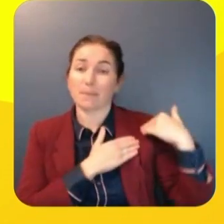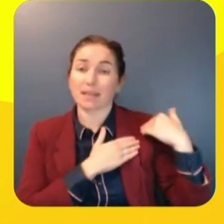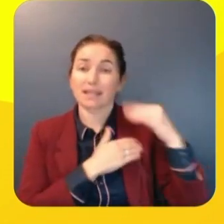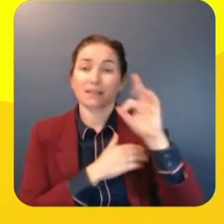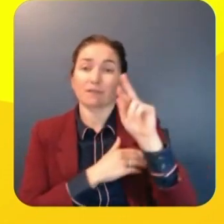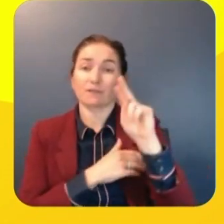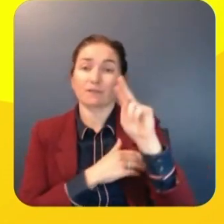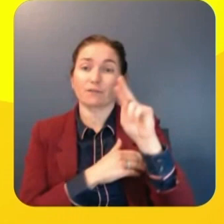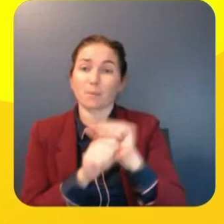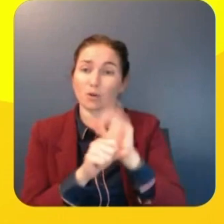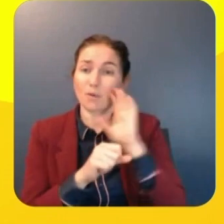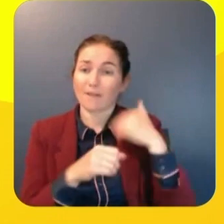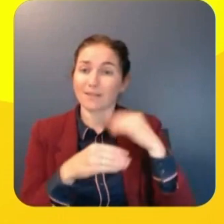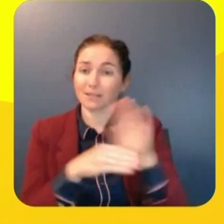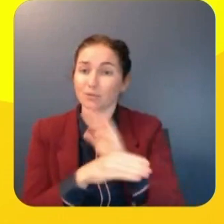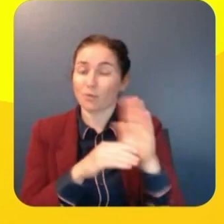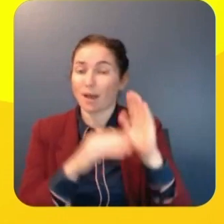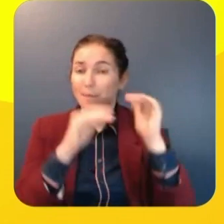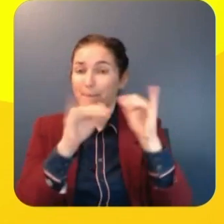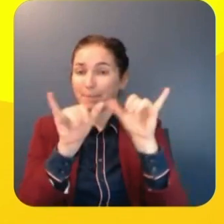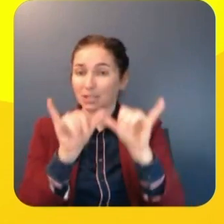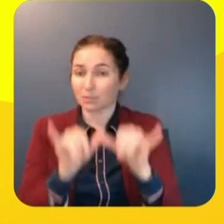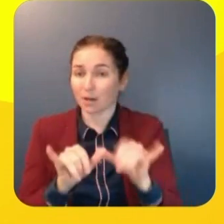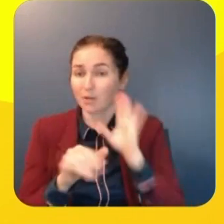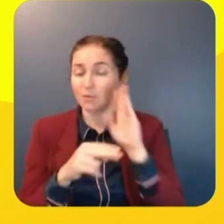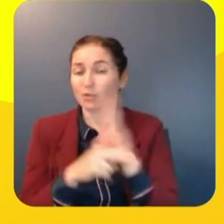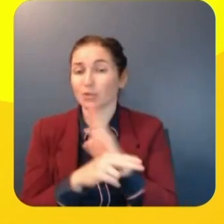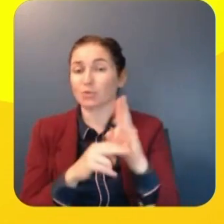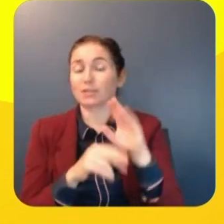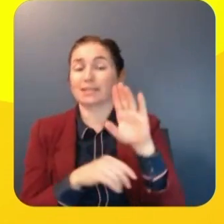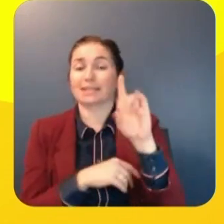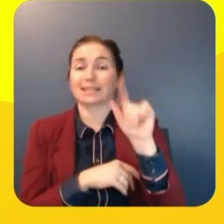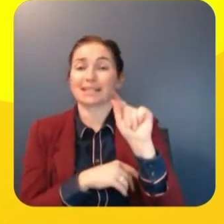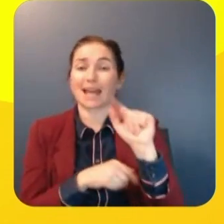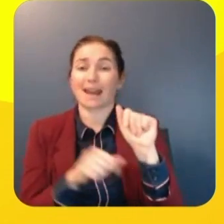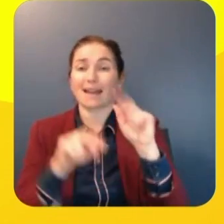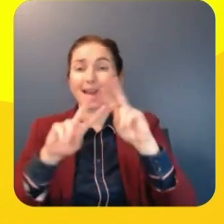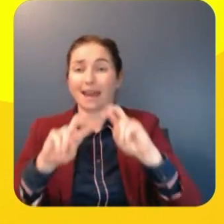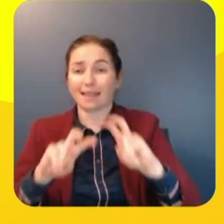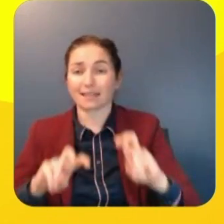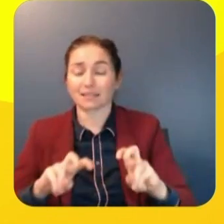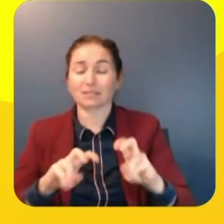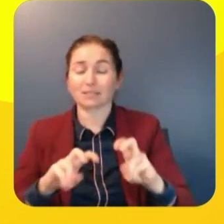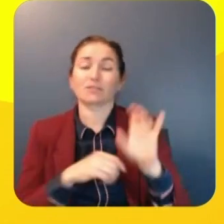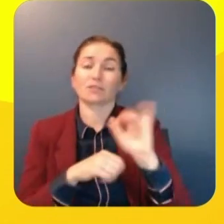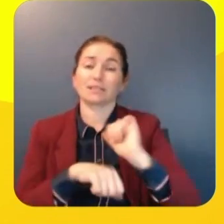use contemporary data analytics methods to align on goal setting and codify best practices for DEI work,